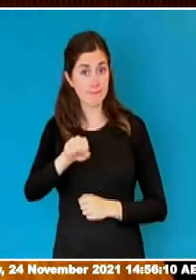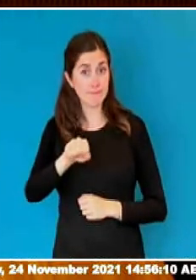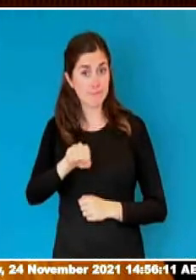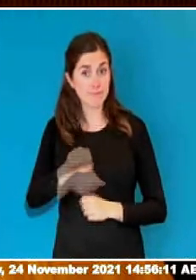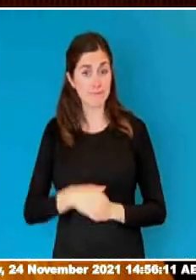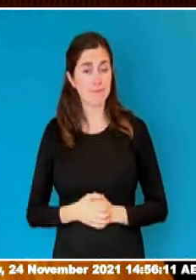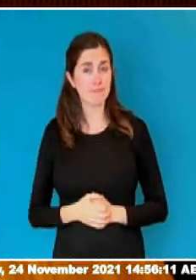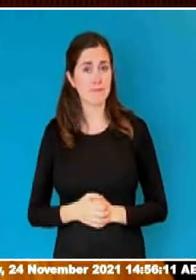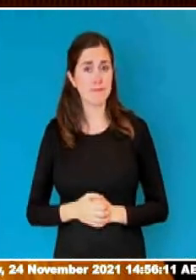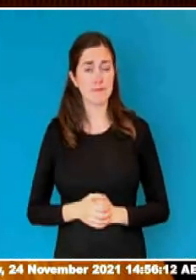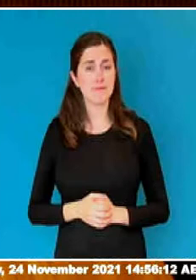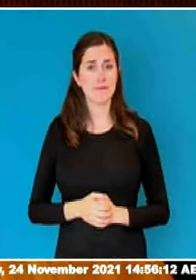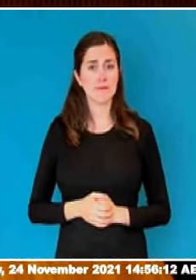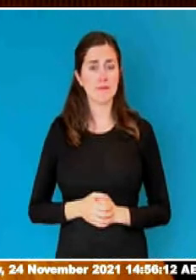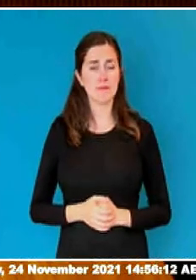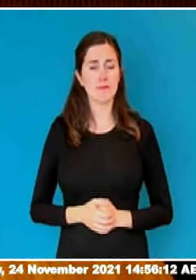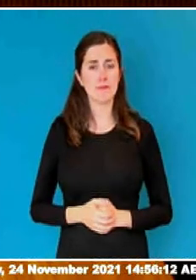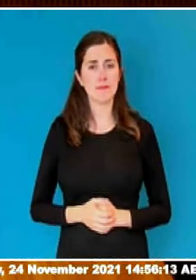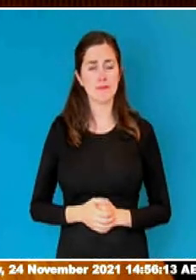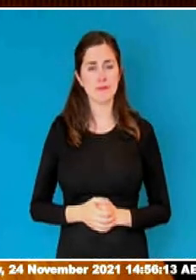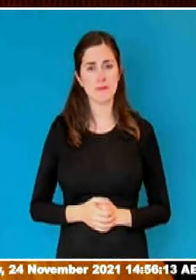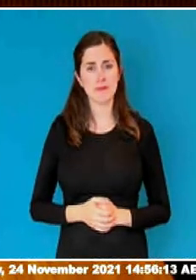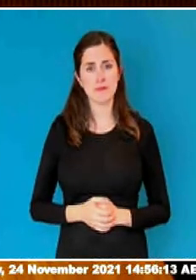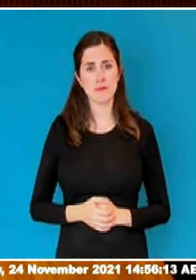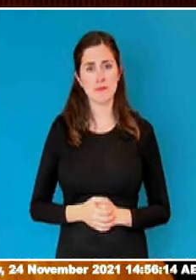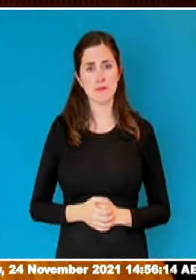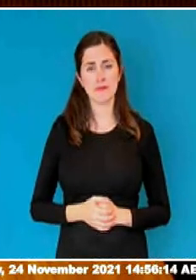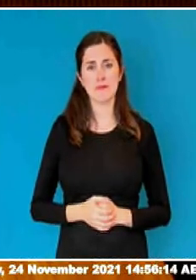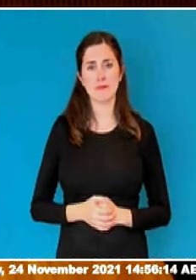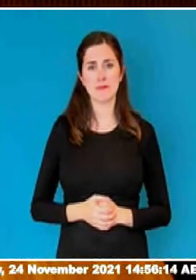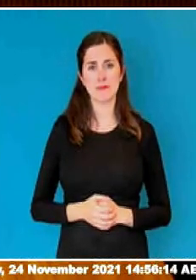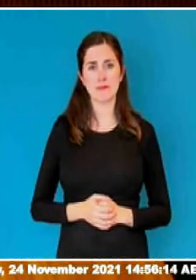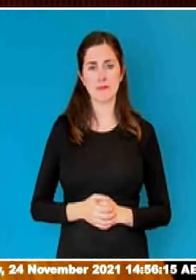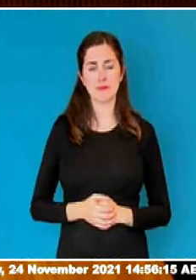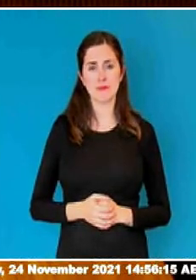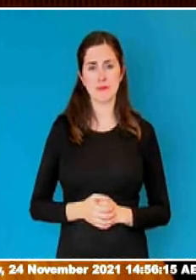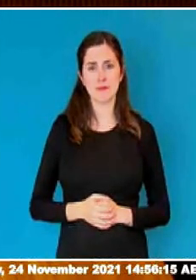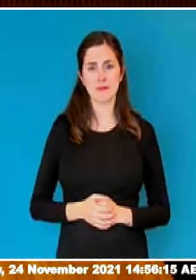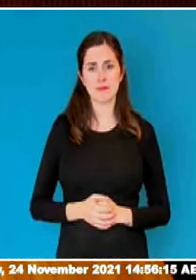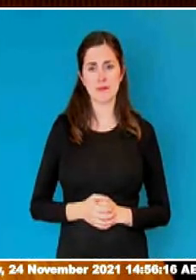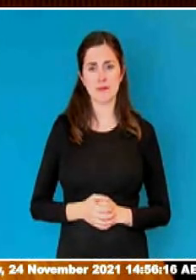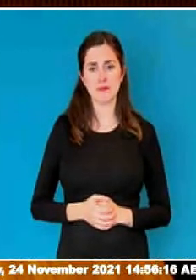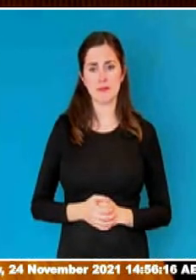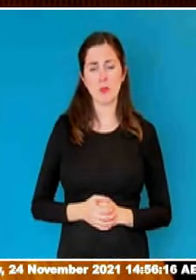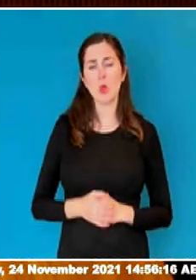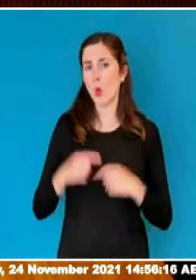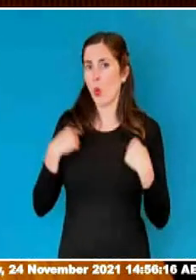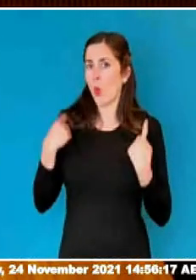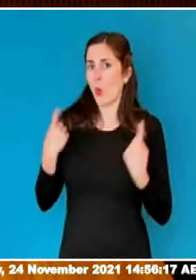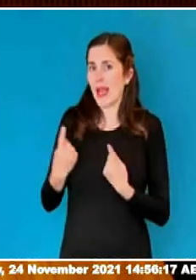Including, I guess, on a number of levels the guidance that we issue around what we